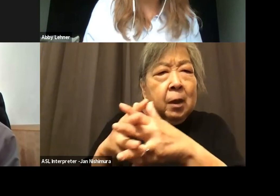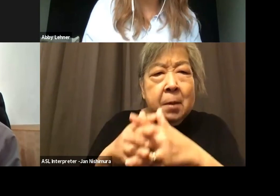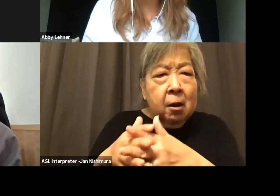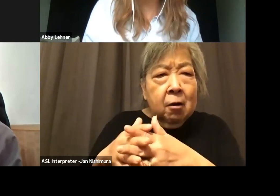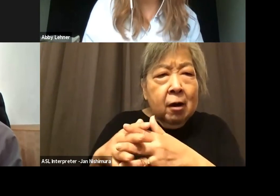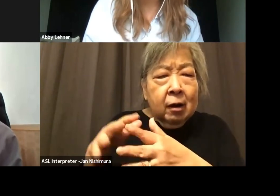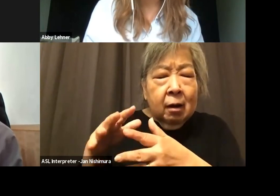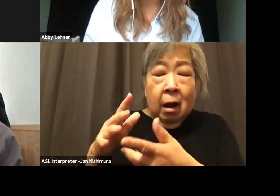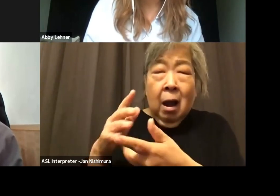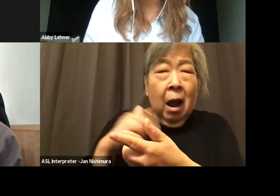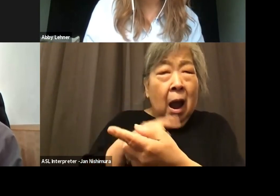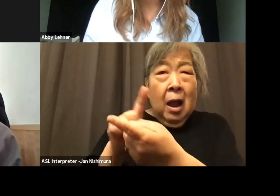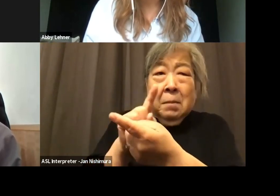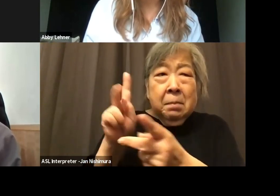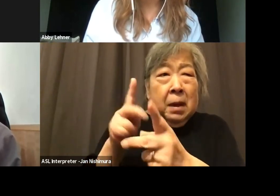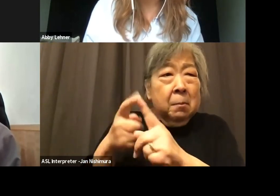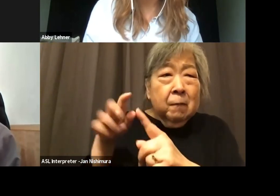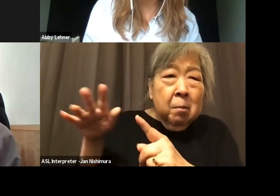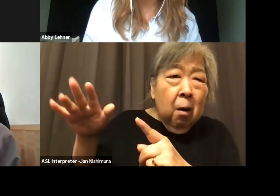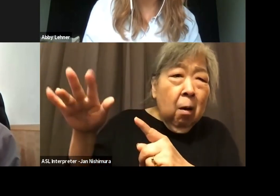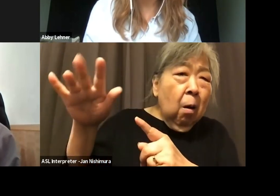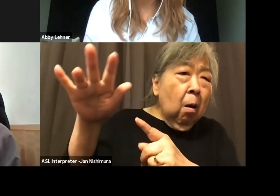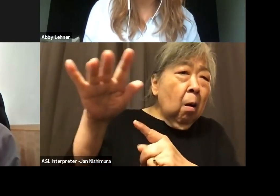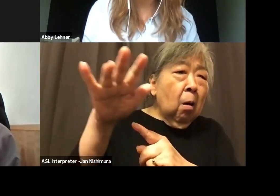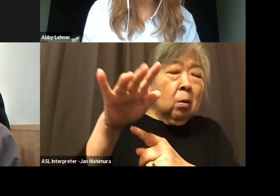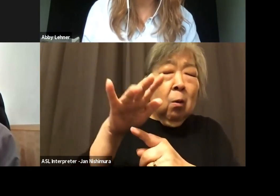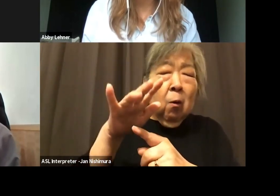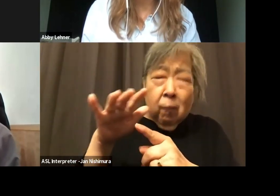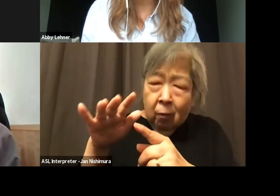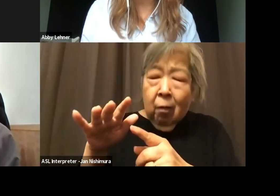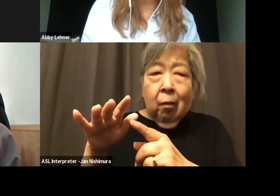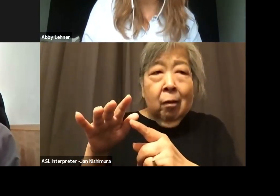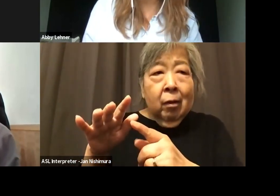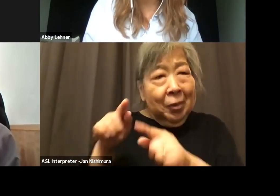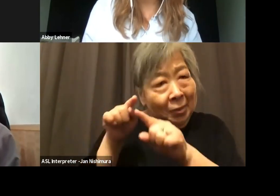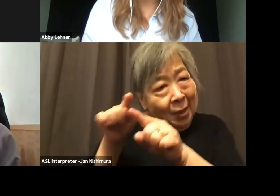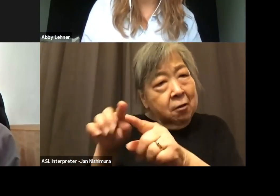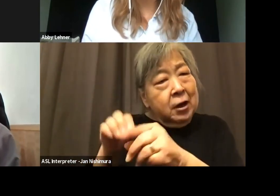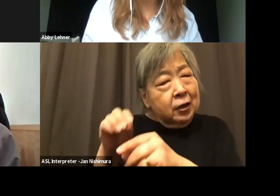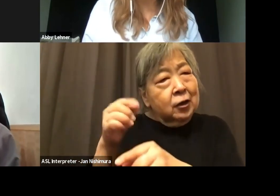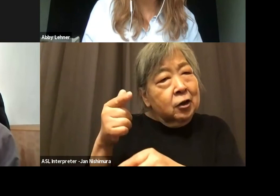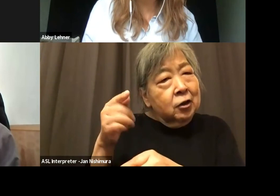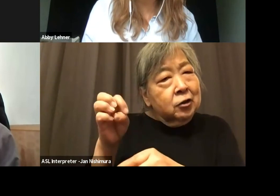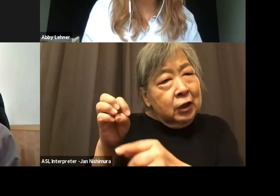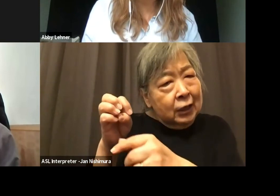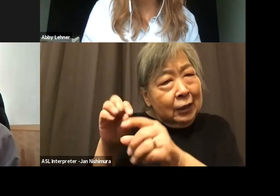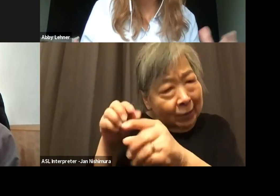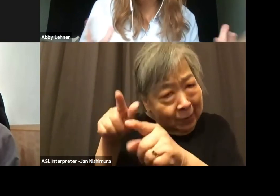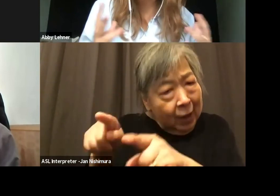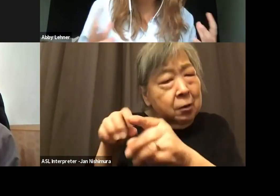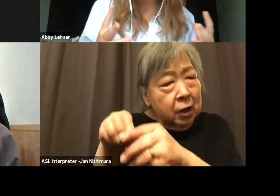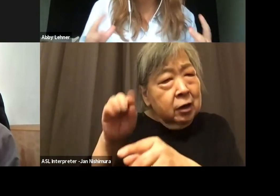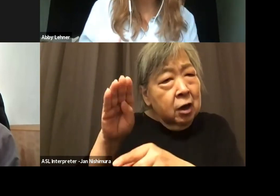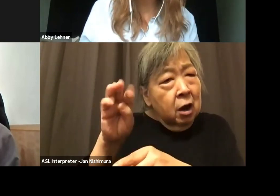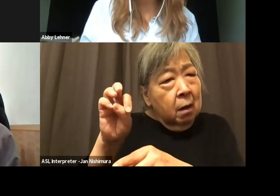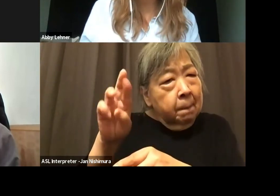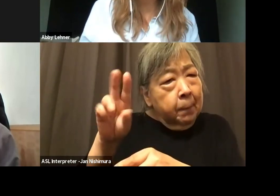all over the place and I think that there was a mutual understanding of all these people